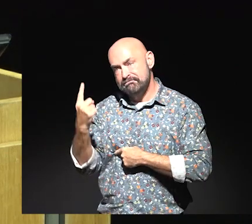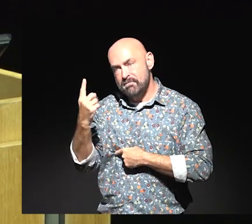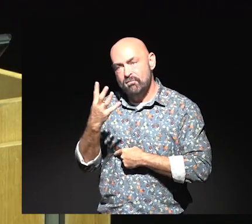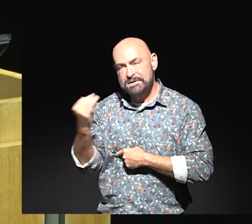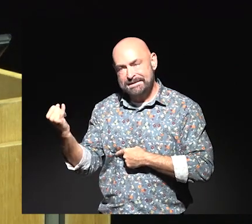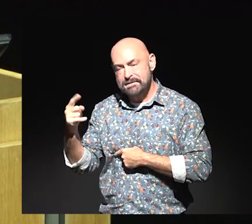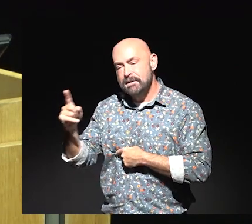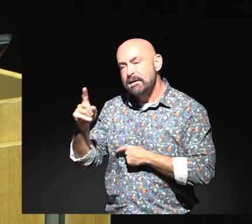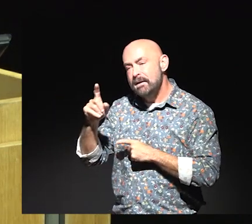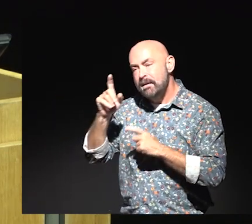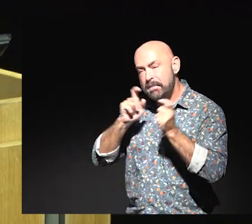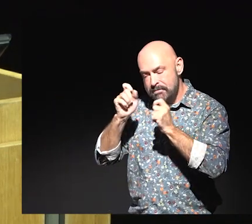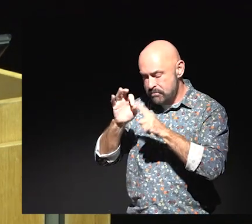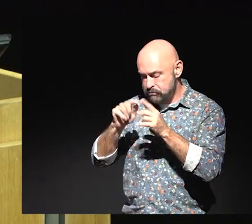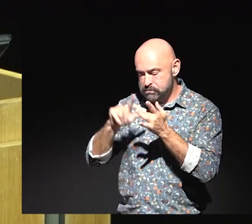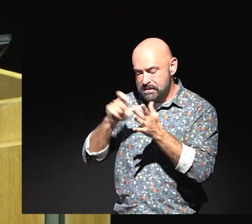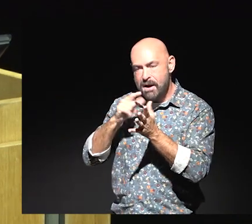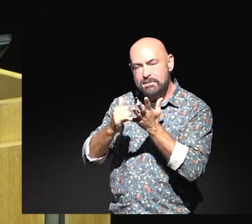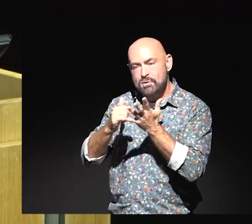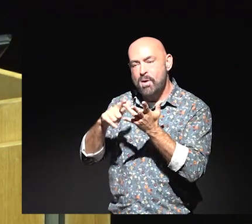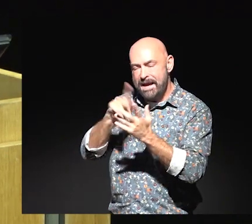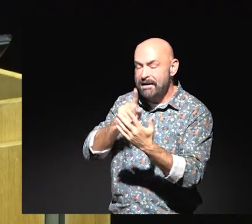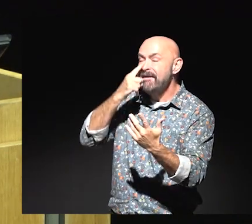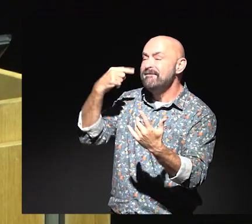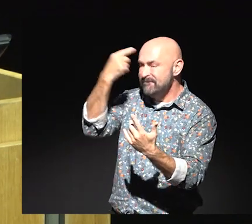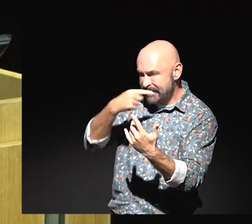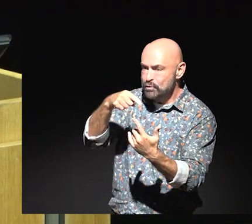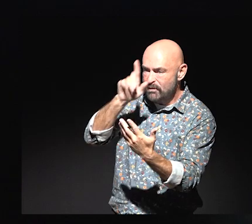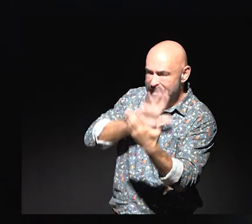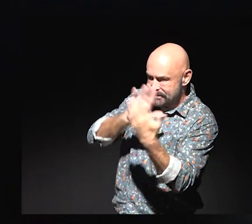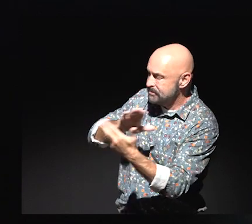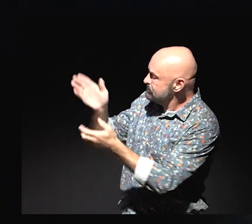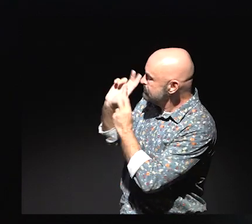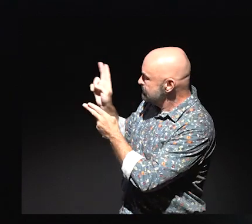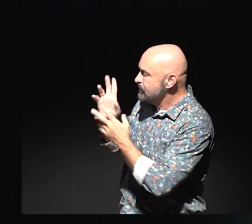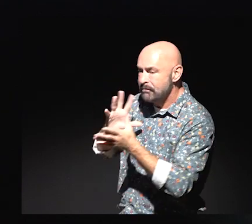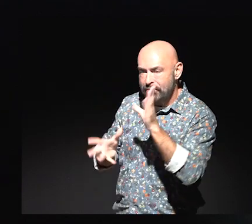'Picasso Ingres: Face to Face'. And there you have it, the entire exhibition.